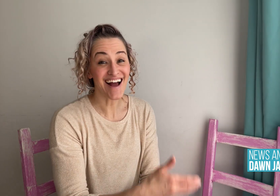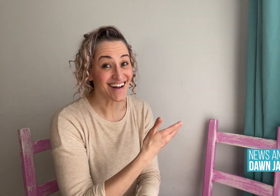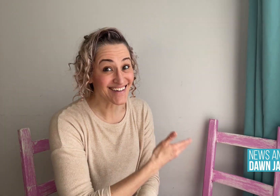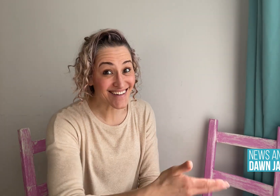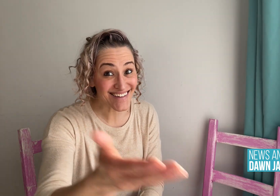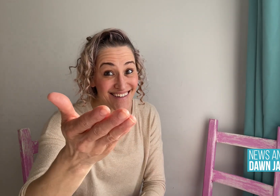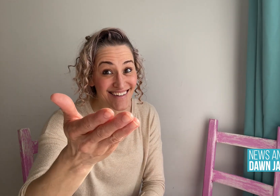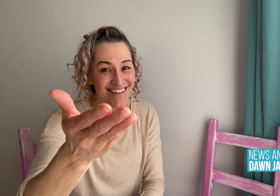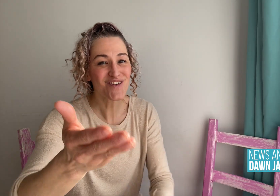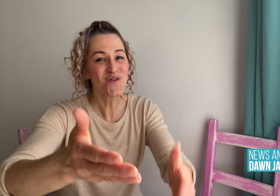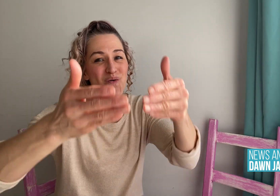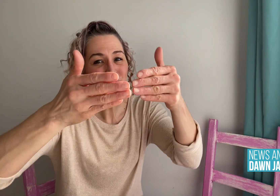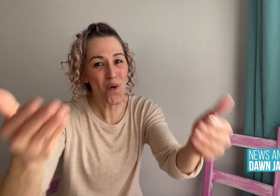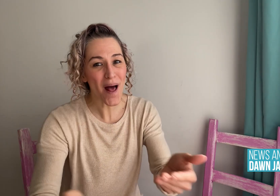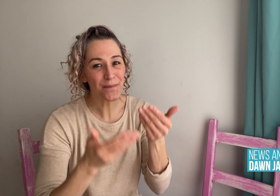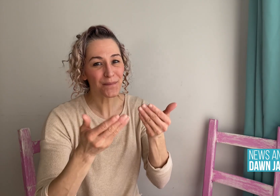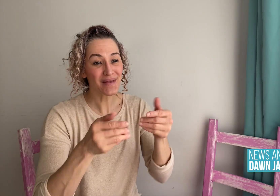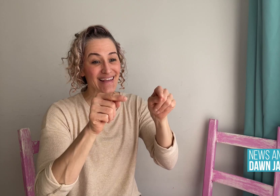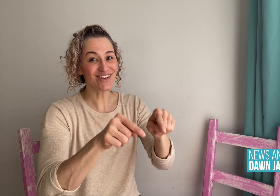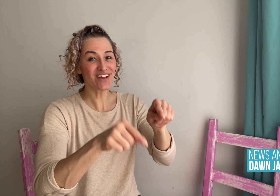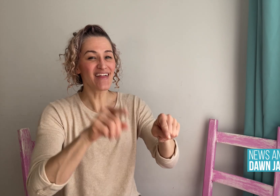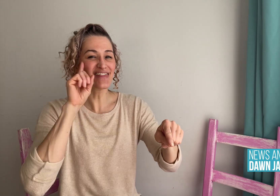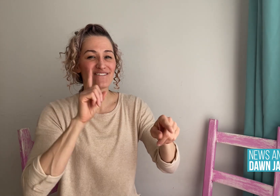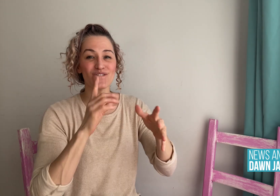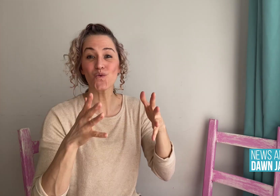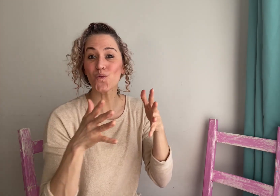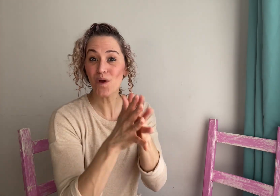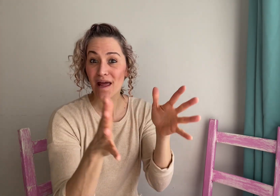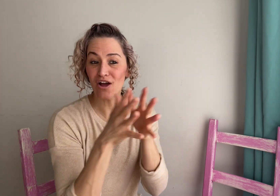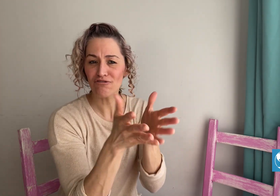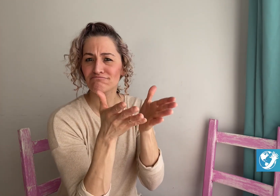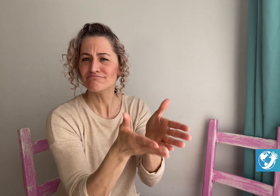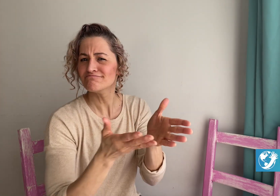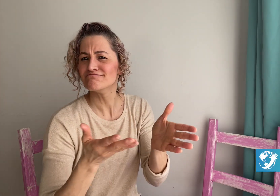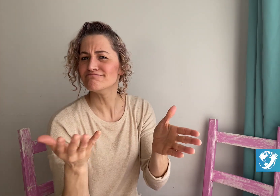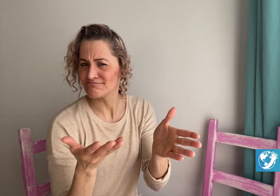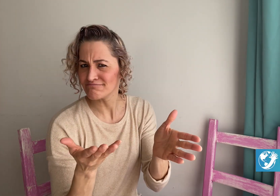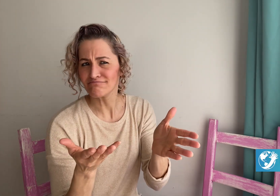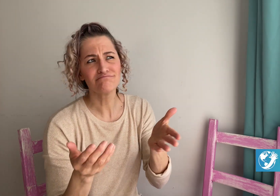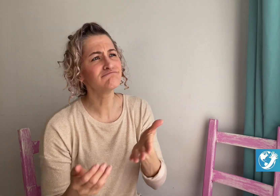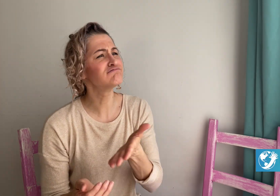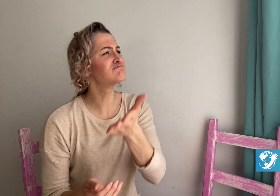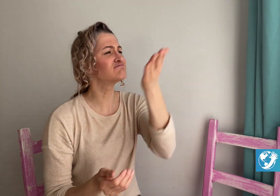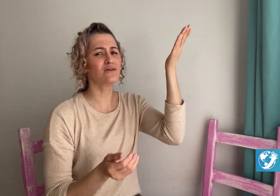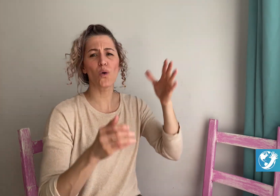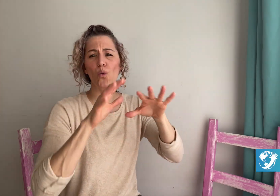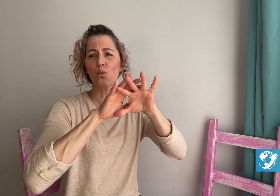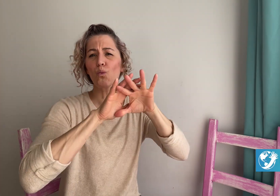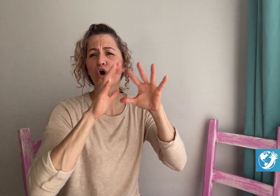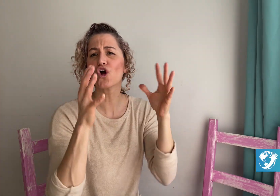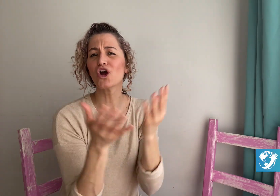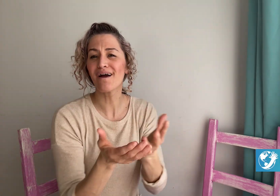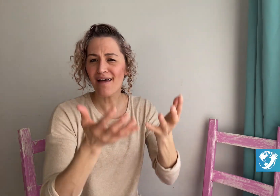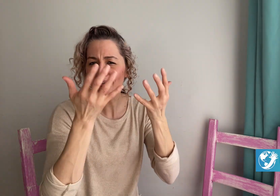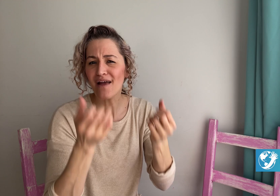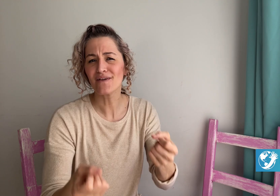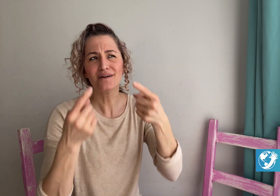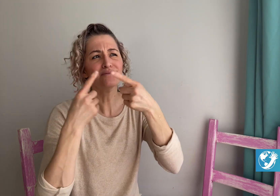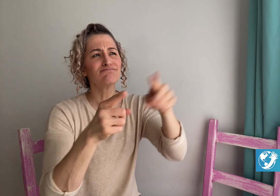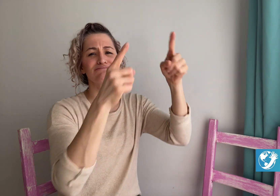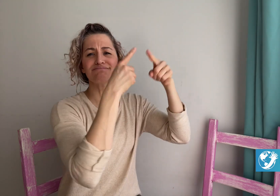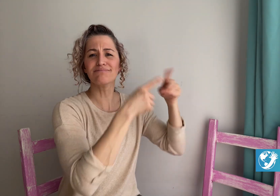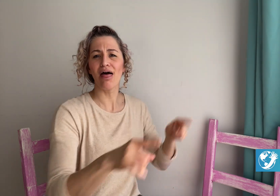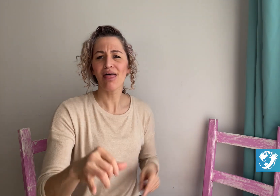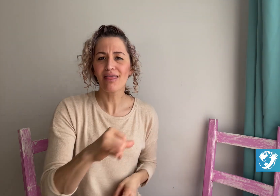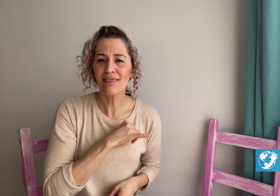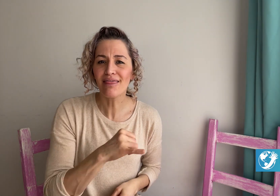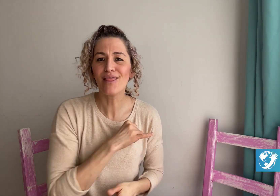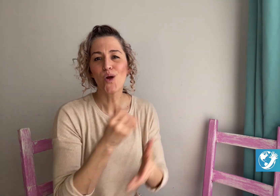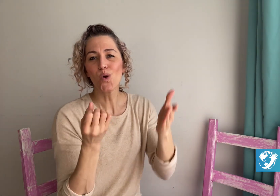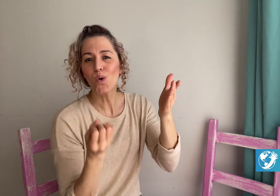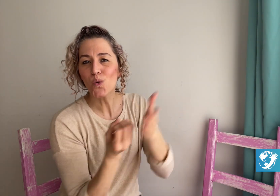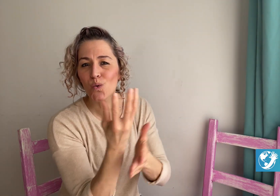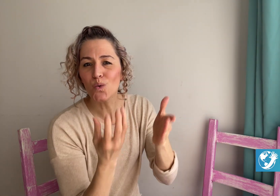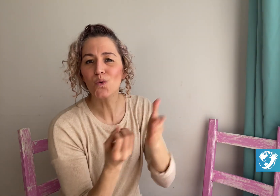Welcome to DeafWire where we share interesting news stories